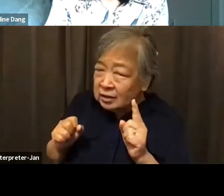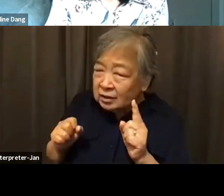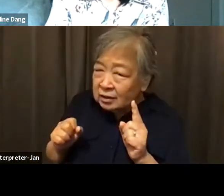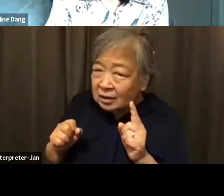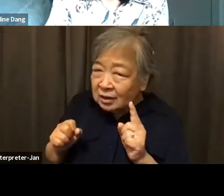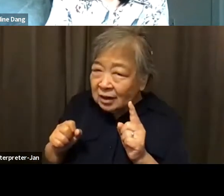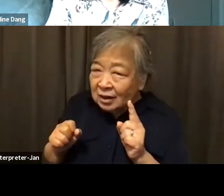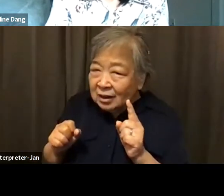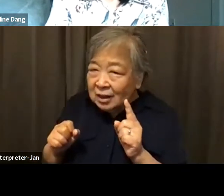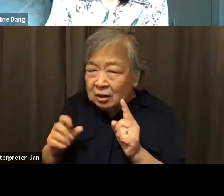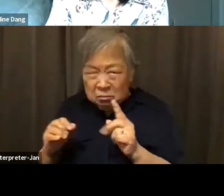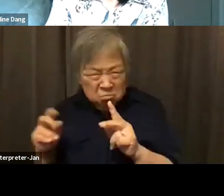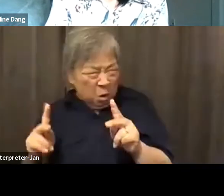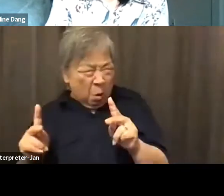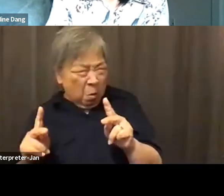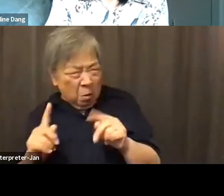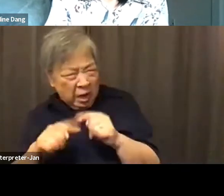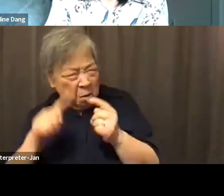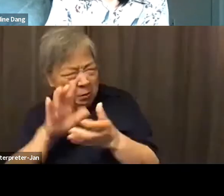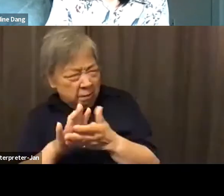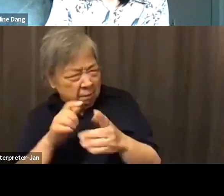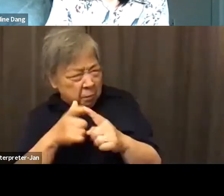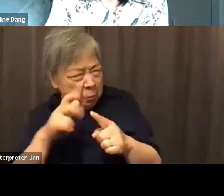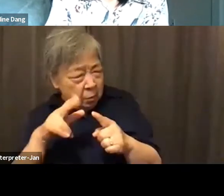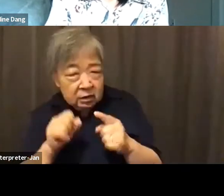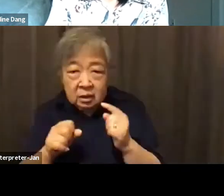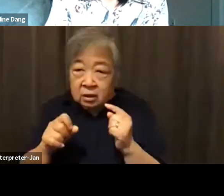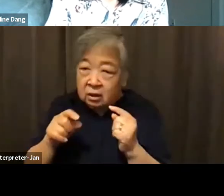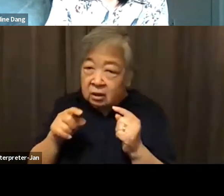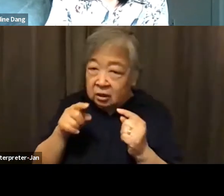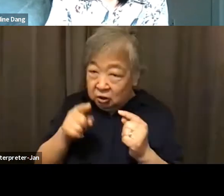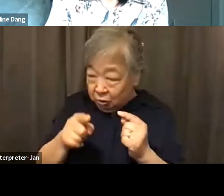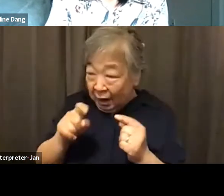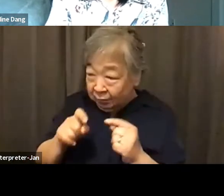and Emely did?